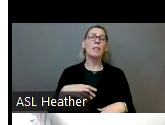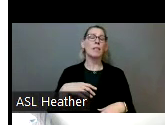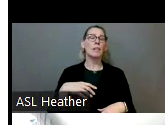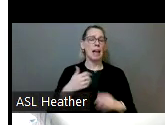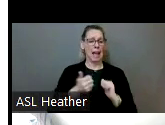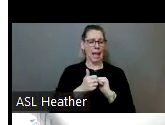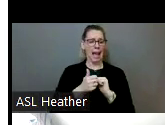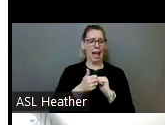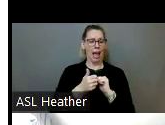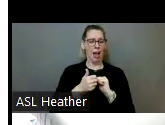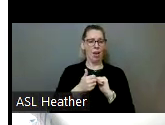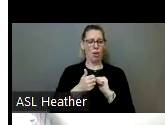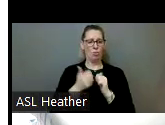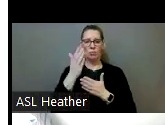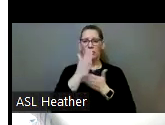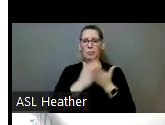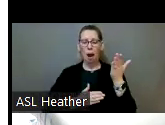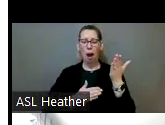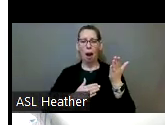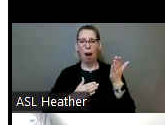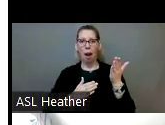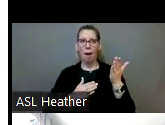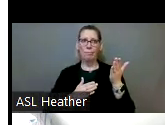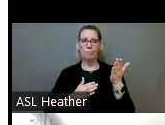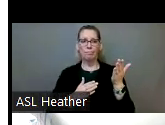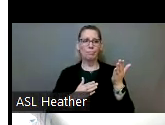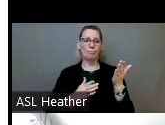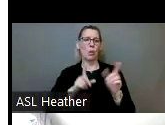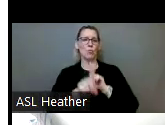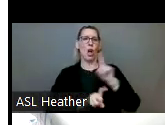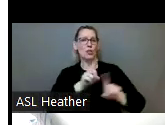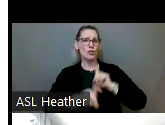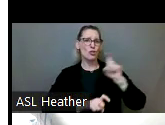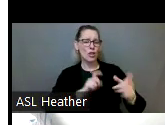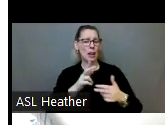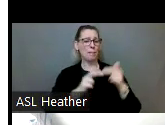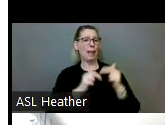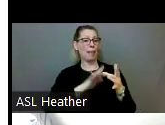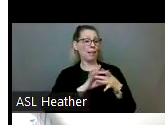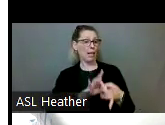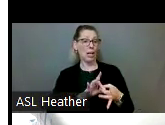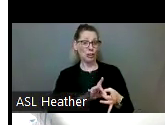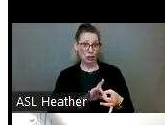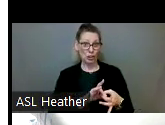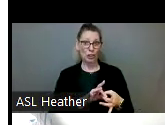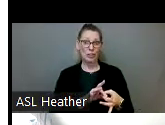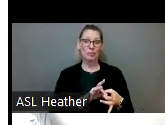the guiding questions for building connections are how are you going to